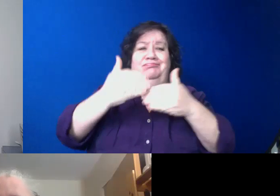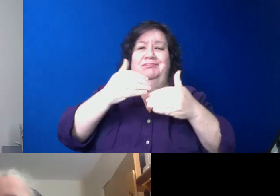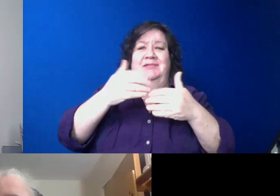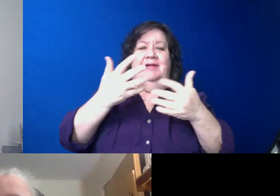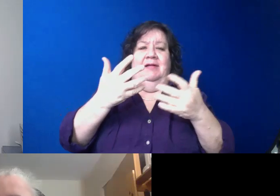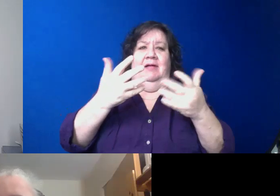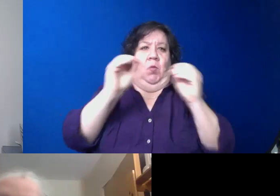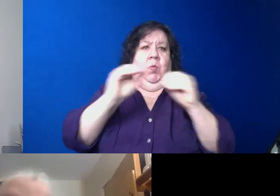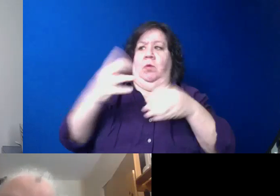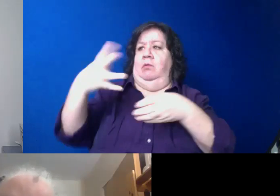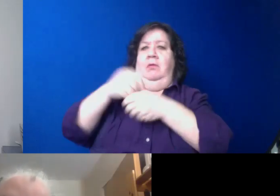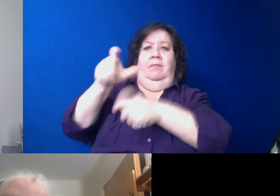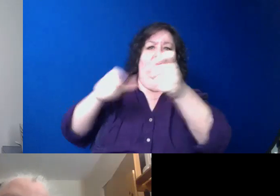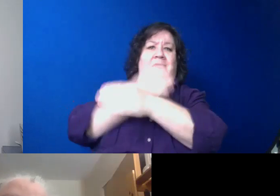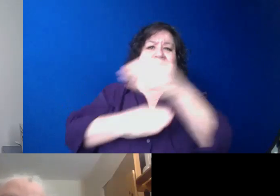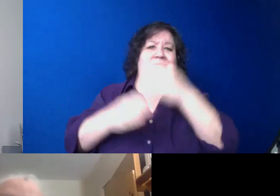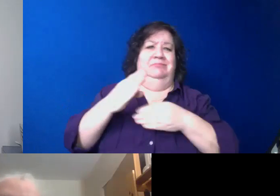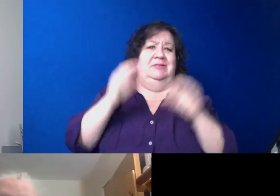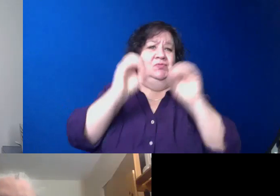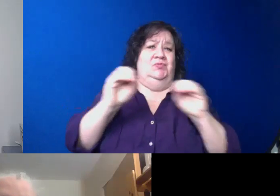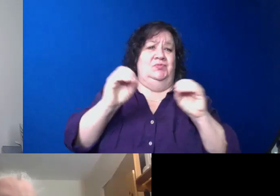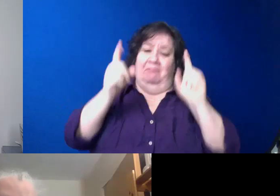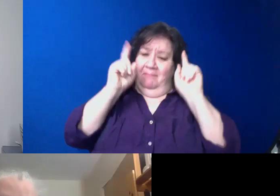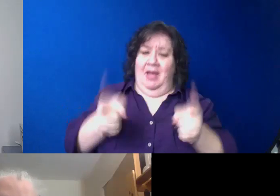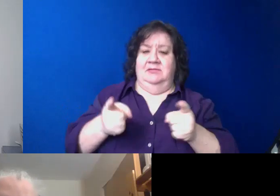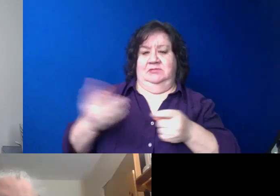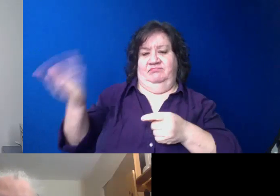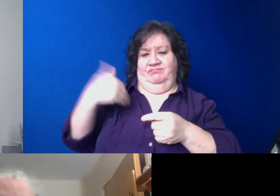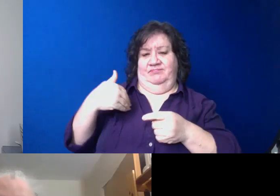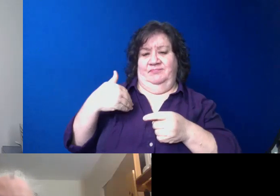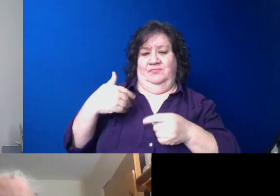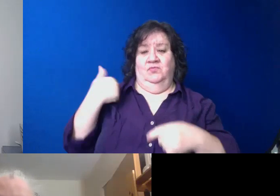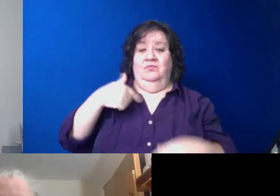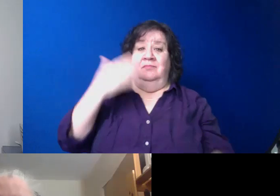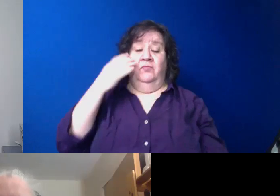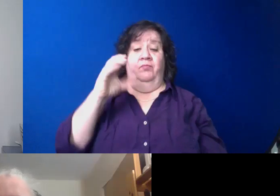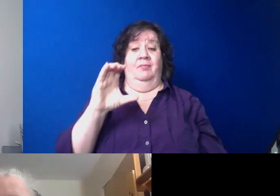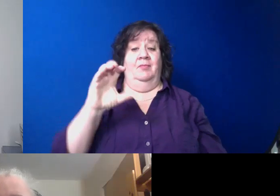with disabilities are included in consultations and this is really critical also for um anything